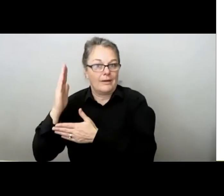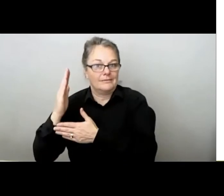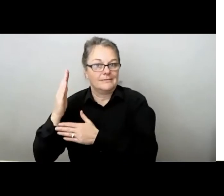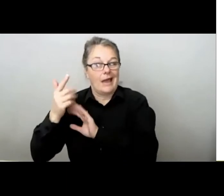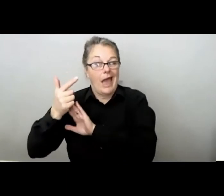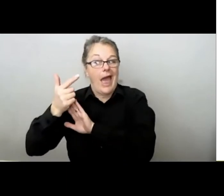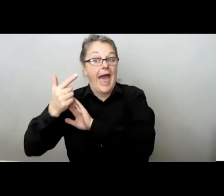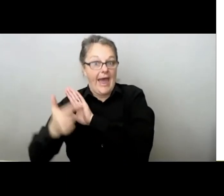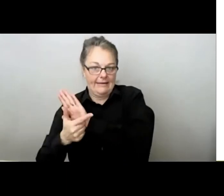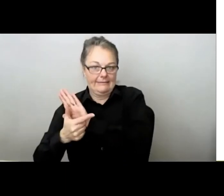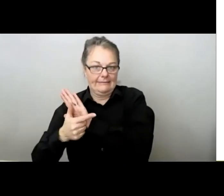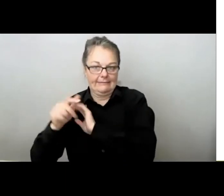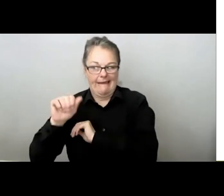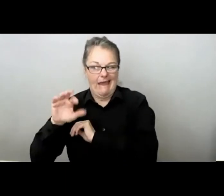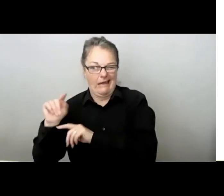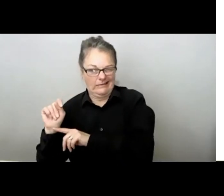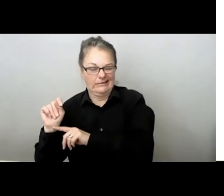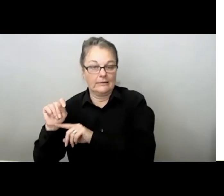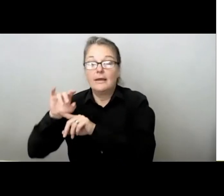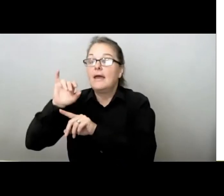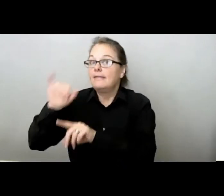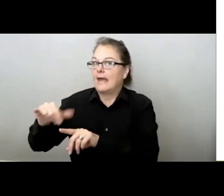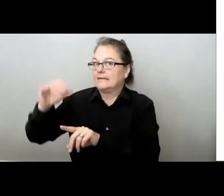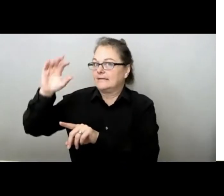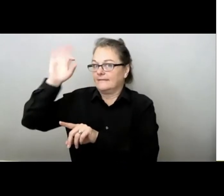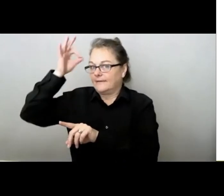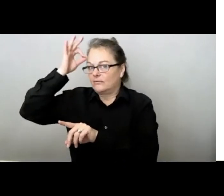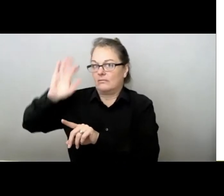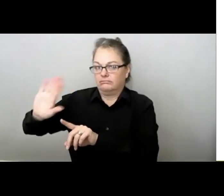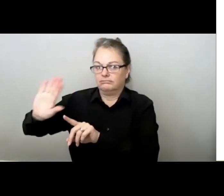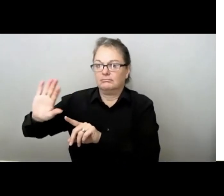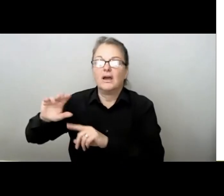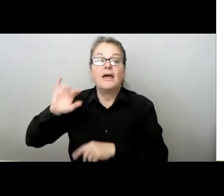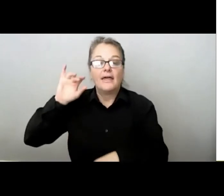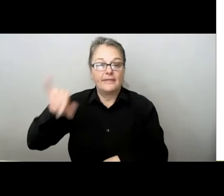RIGHT TO BE FREE FROM DISCRIMINATION. BUT THIS IS WHERE THE BUSINESS OR THE